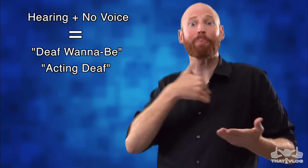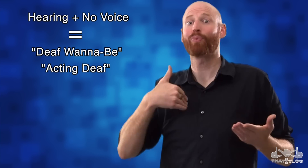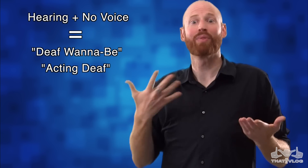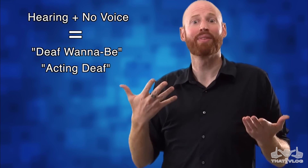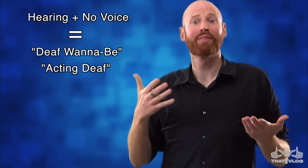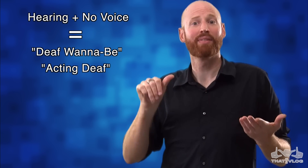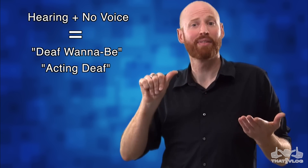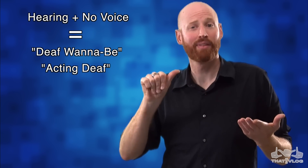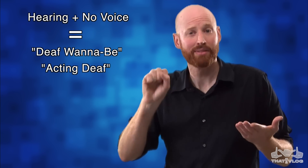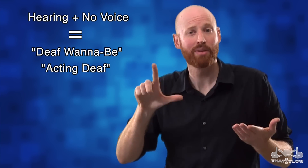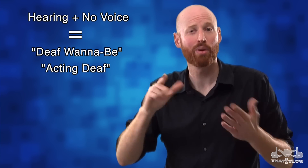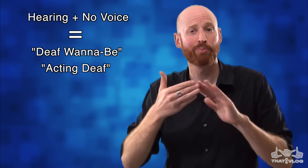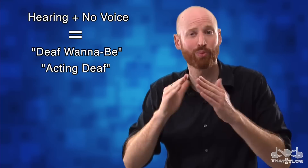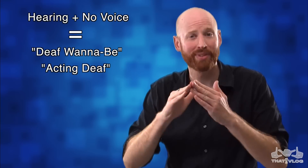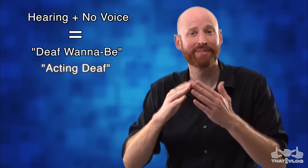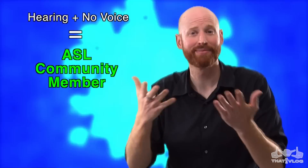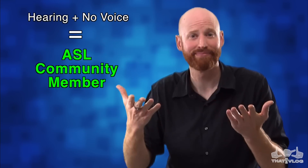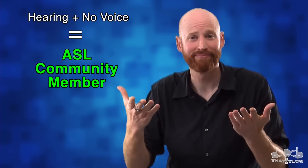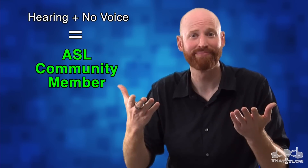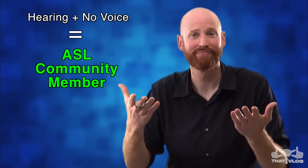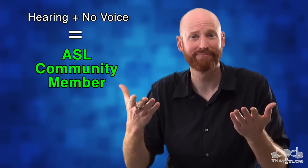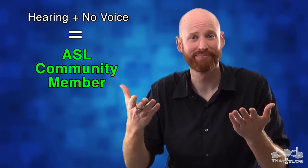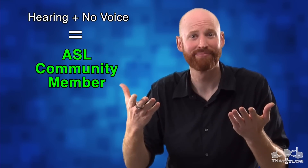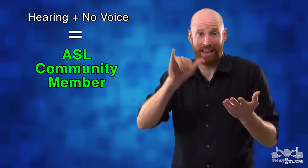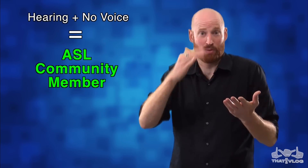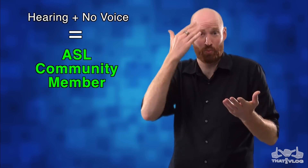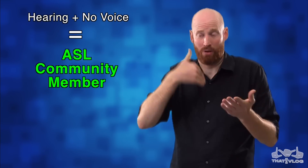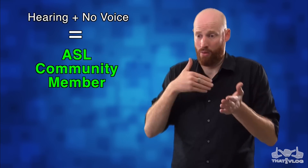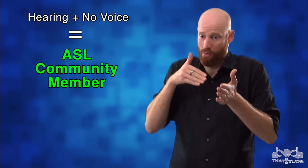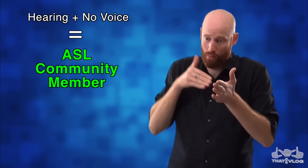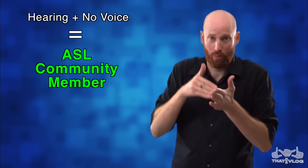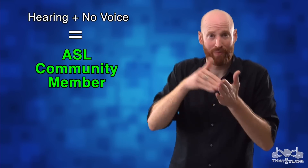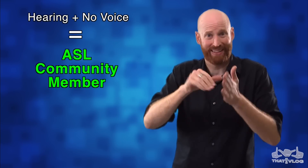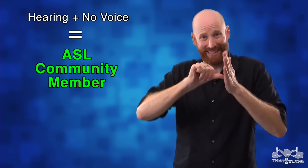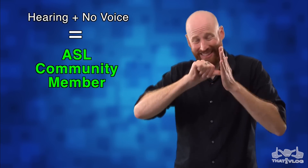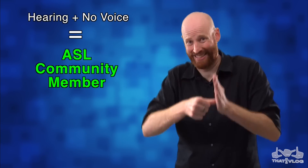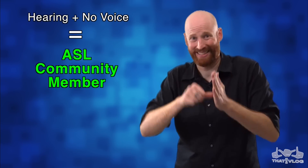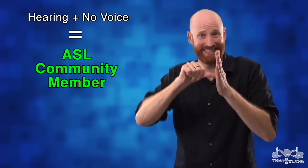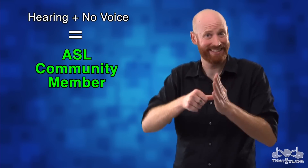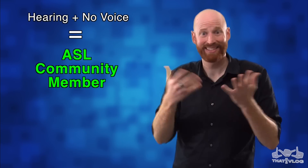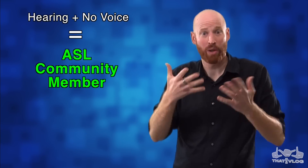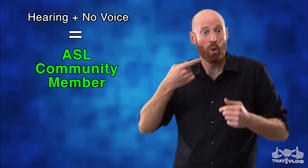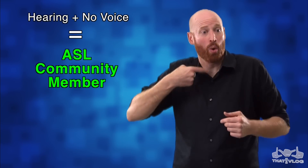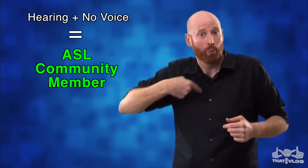I think the fact is, they're acting as a member of the ASL Community. Which is why, often, I really try